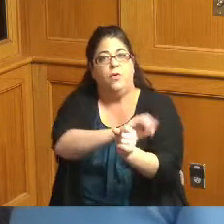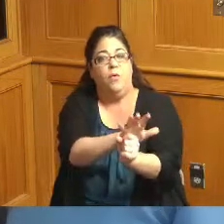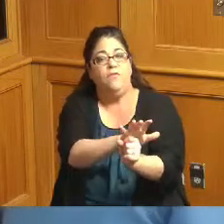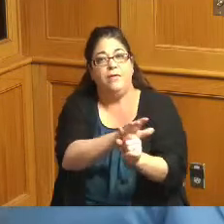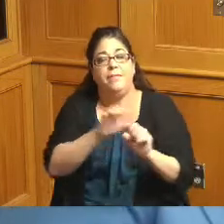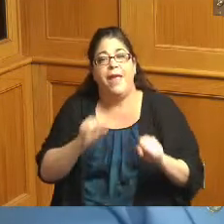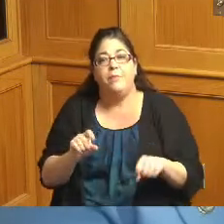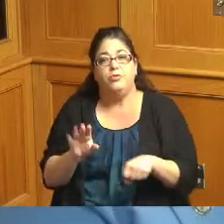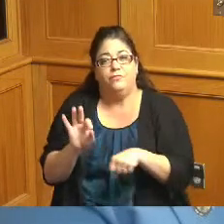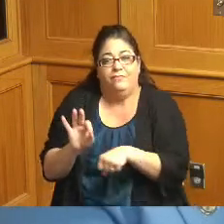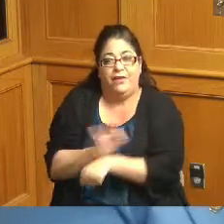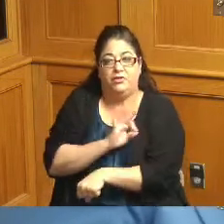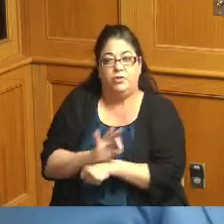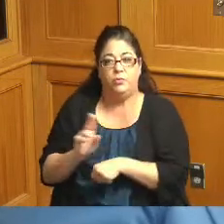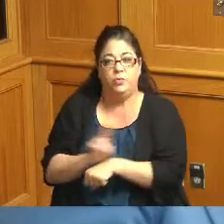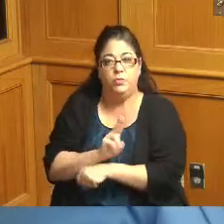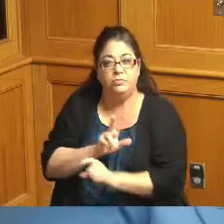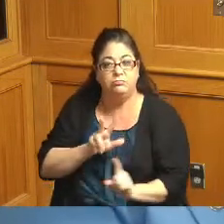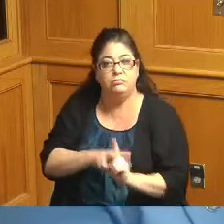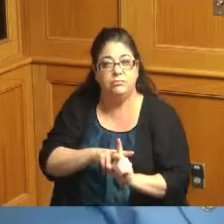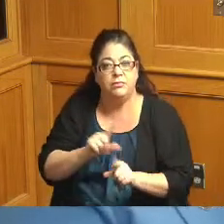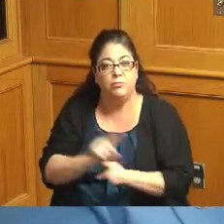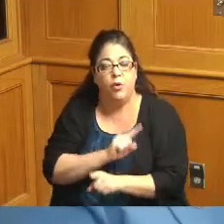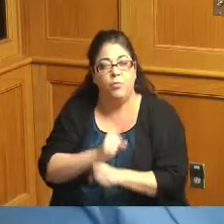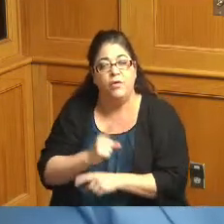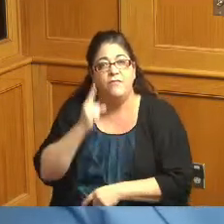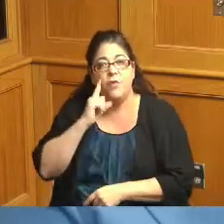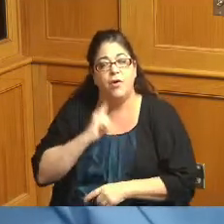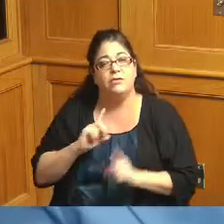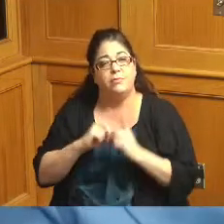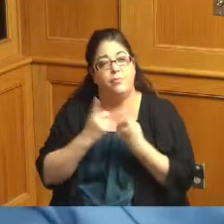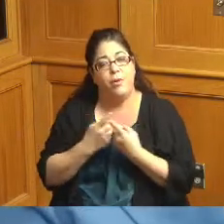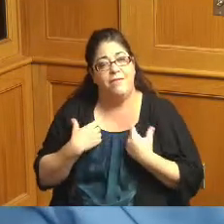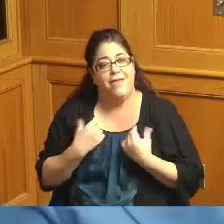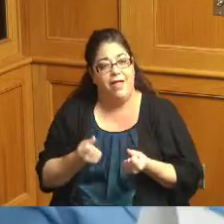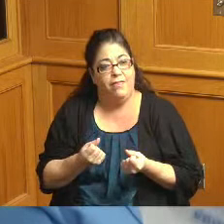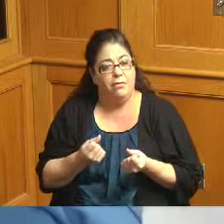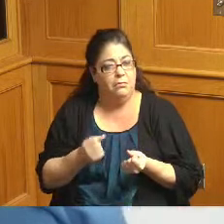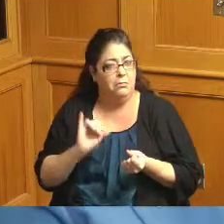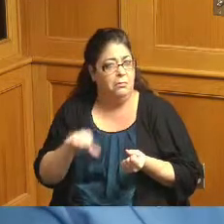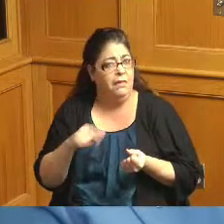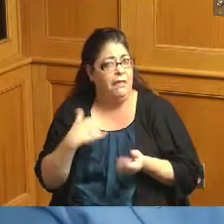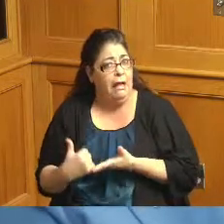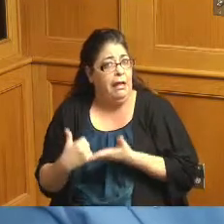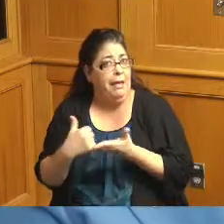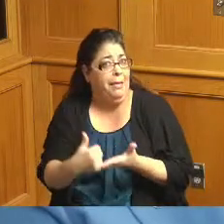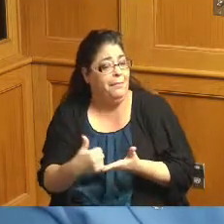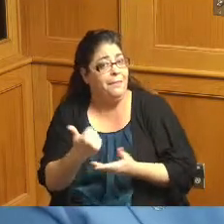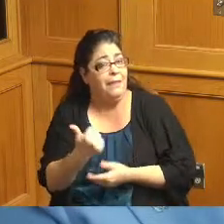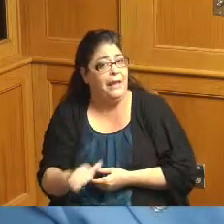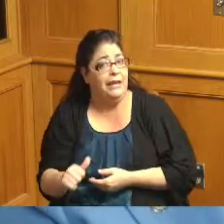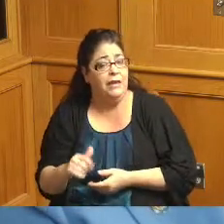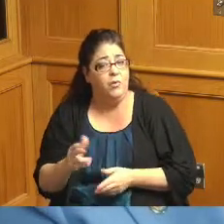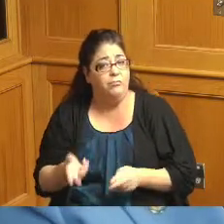to be functional for our department of health did that increase any because it normally it would be